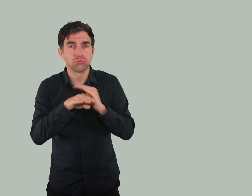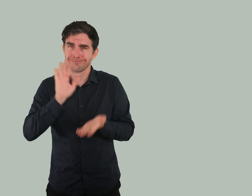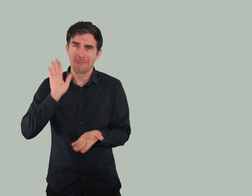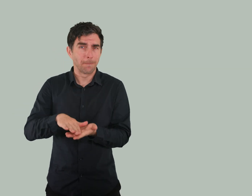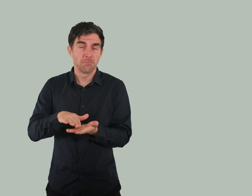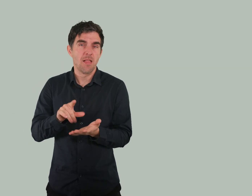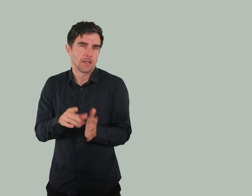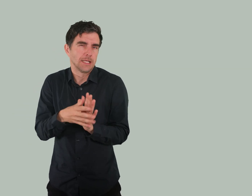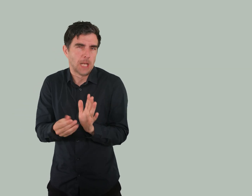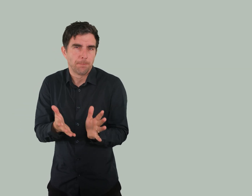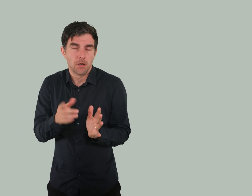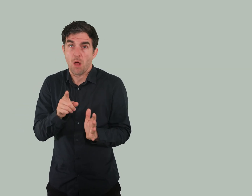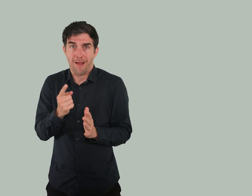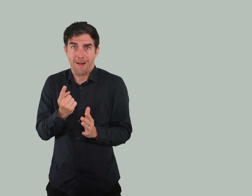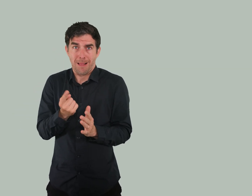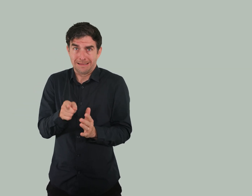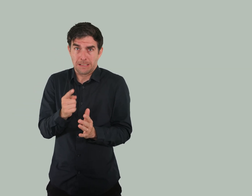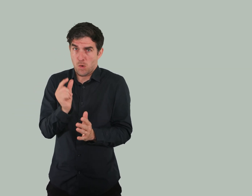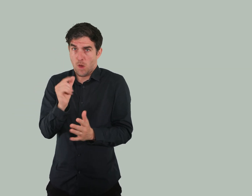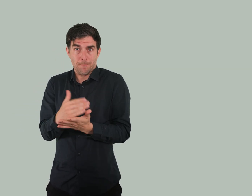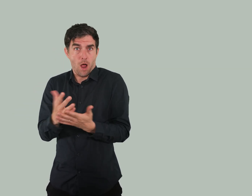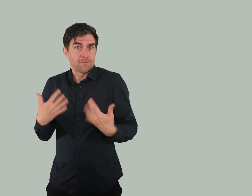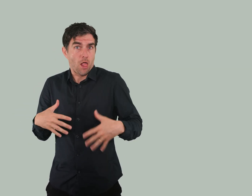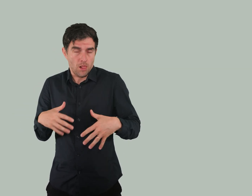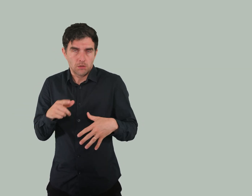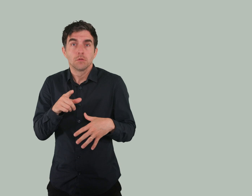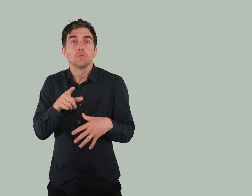But that is only part of the story.